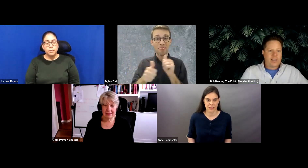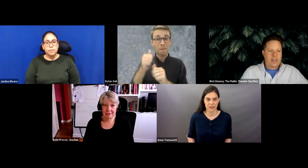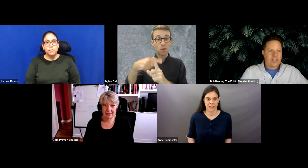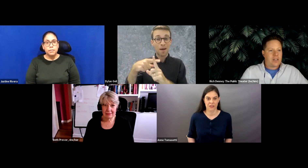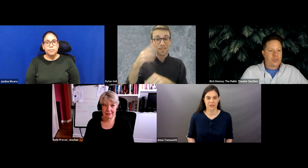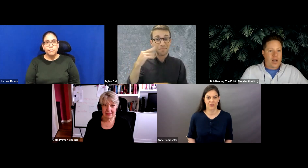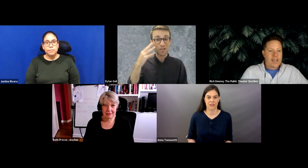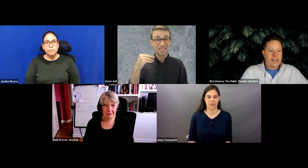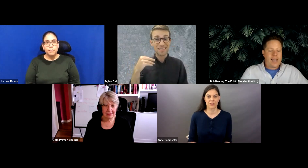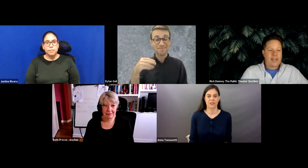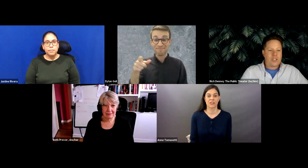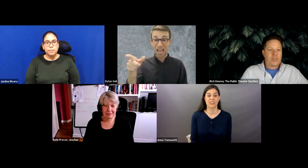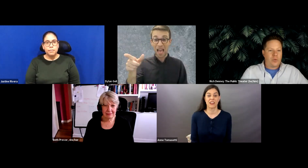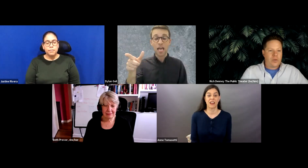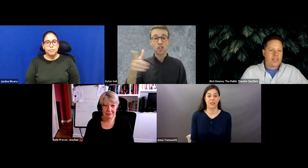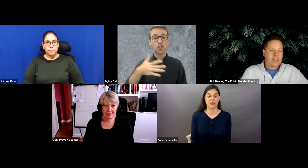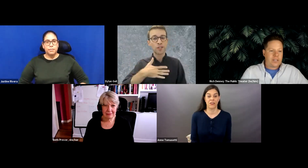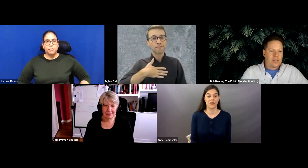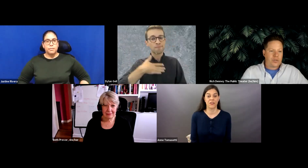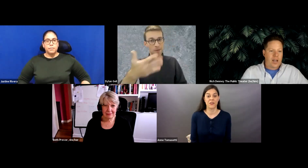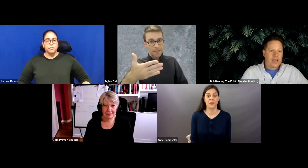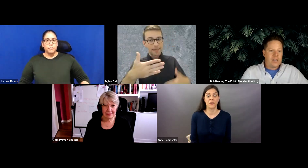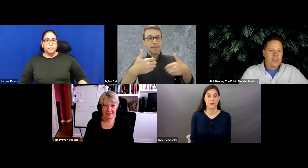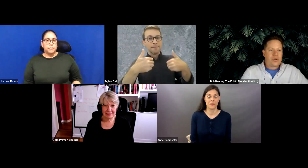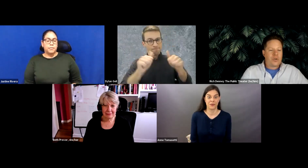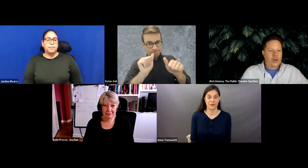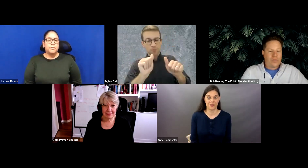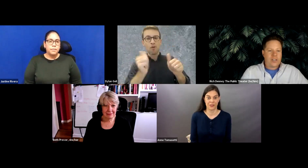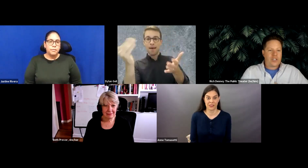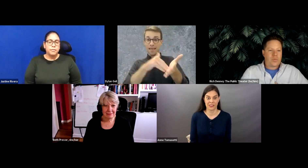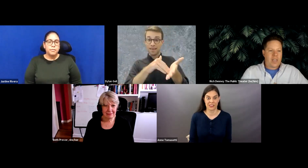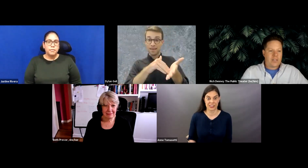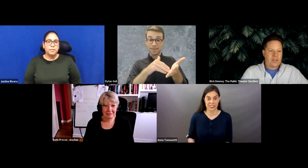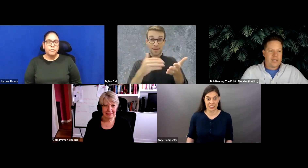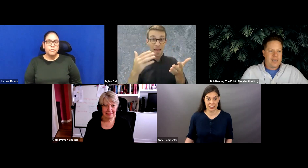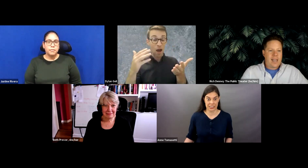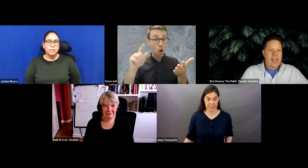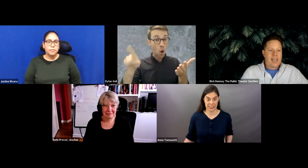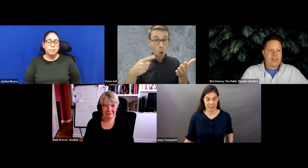to give us another try. And she was only willing to give us another try through her relationship with Hands On and